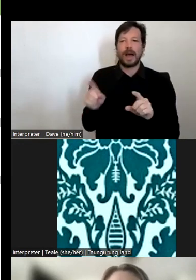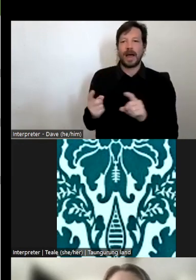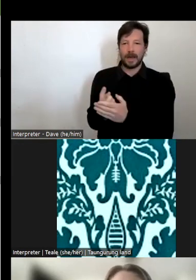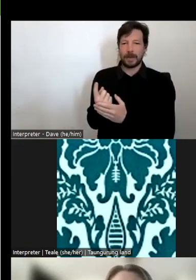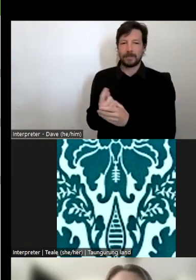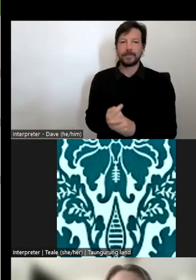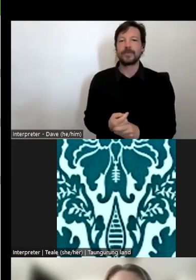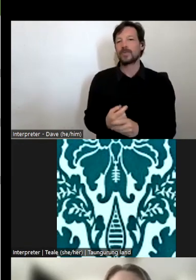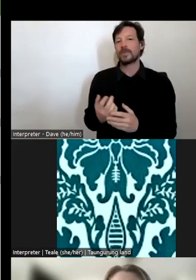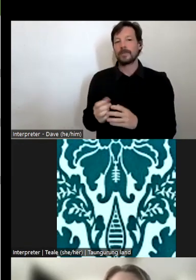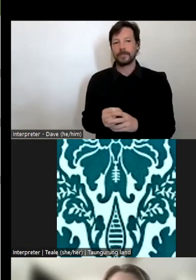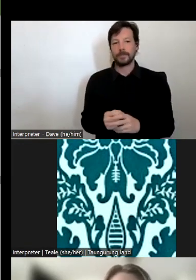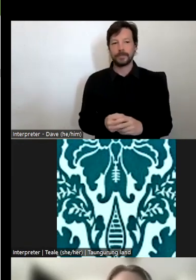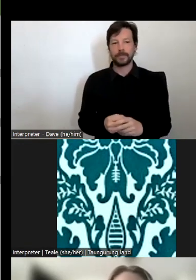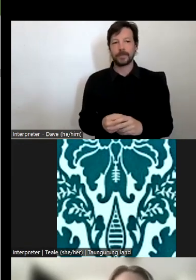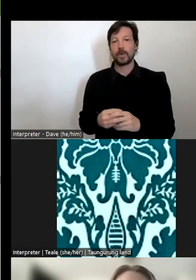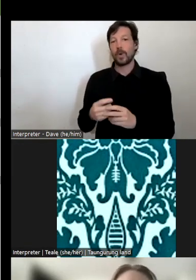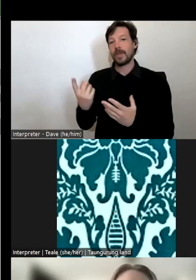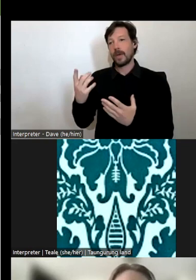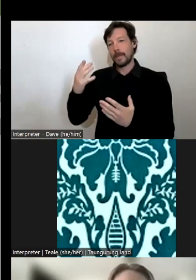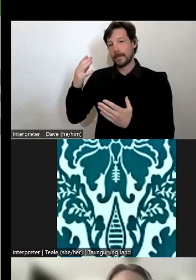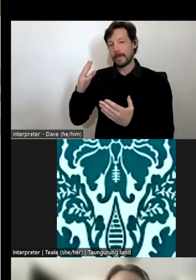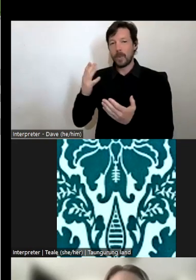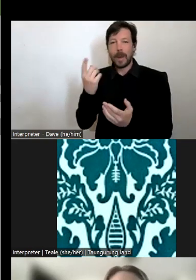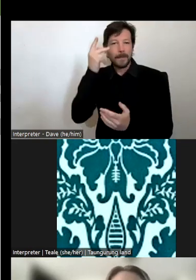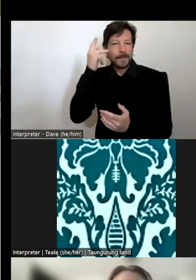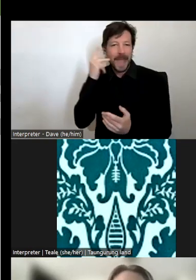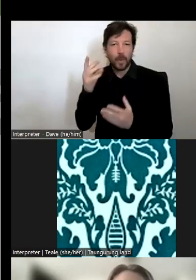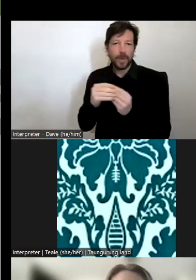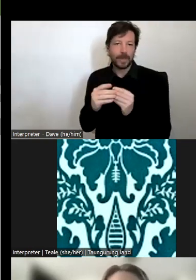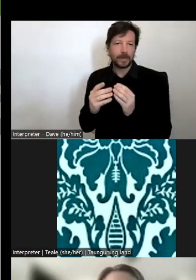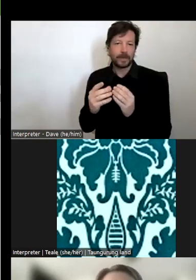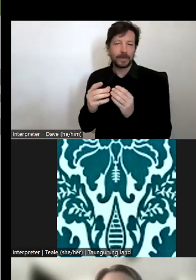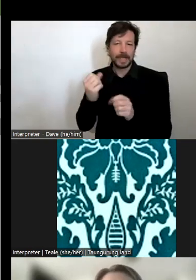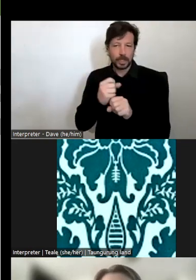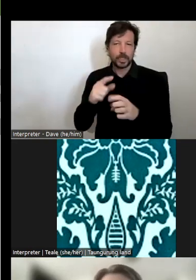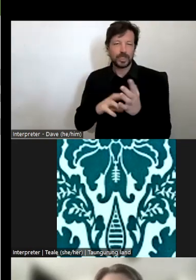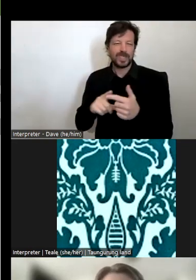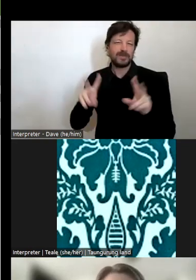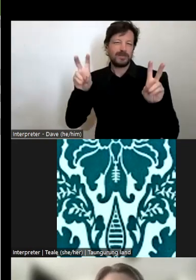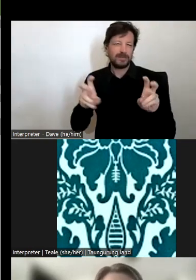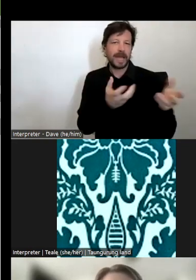of the gene is called carrier. And so for people, when they're having children,